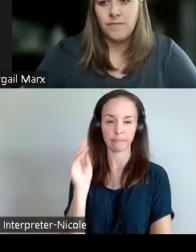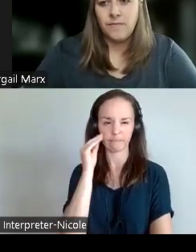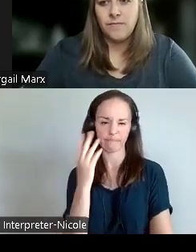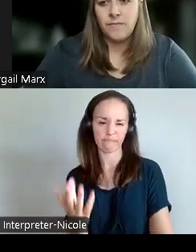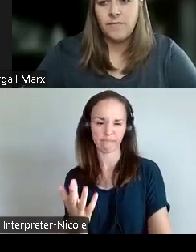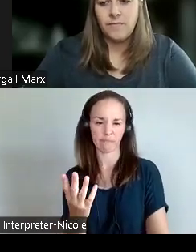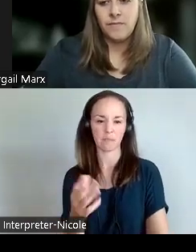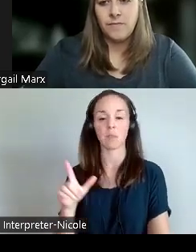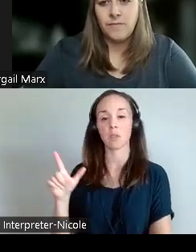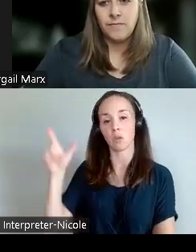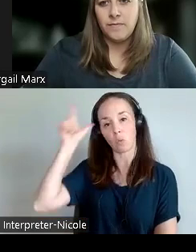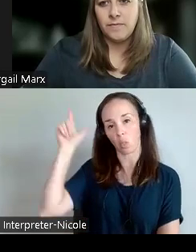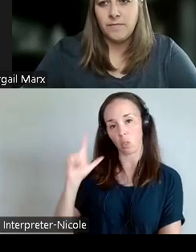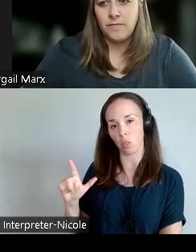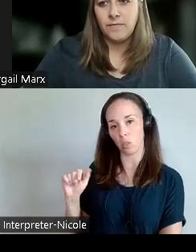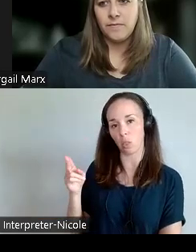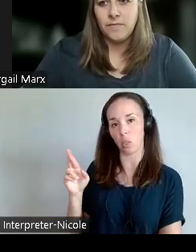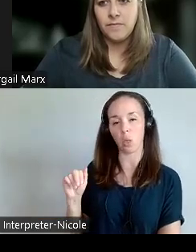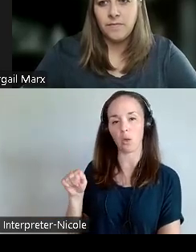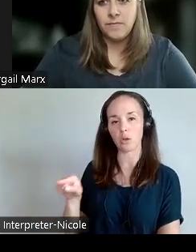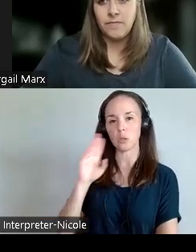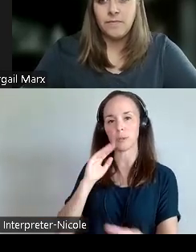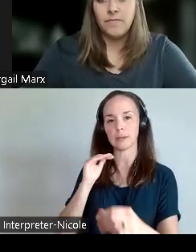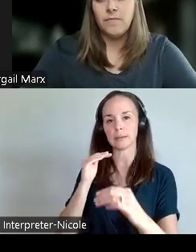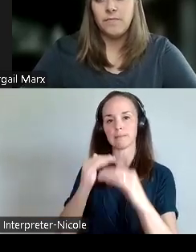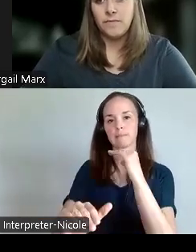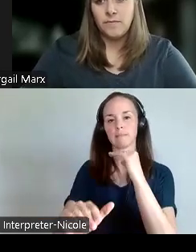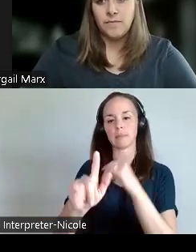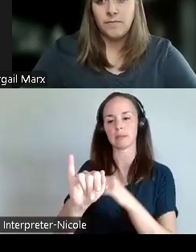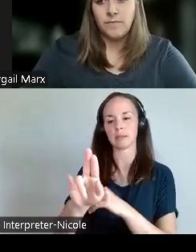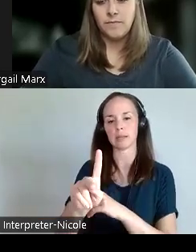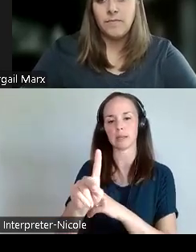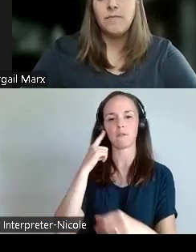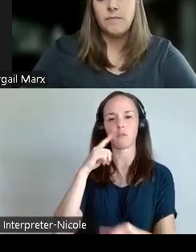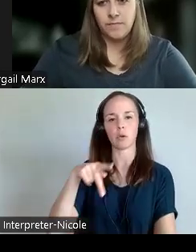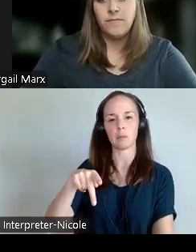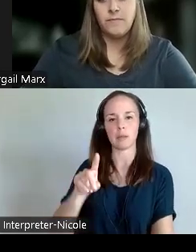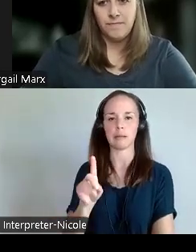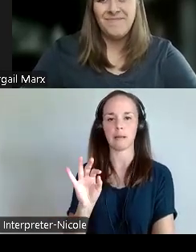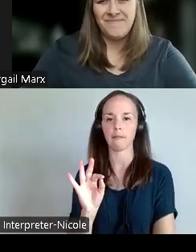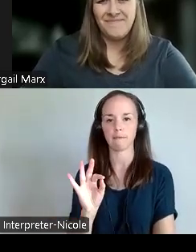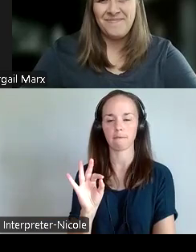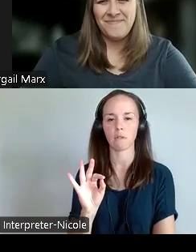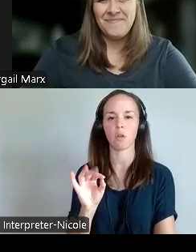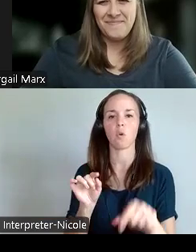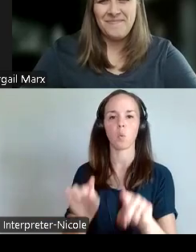Laura is also going to send out a link to the PDF in the survey as well.